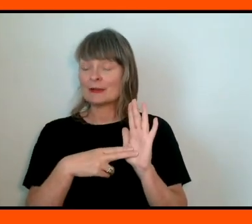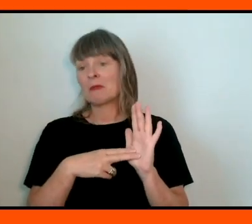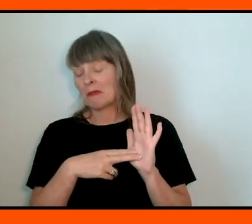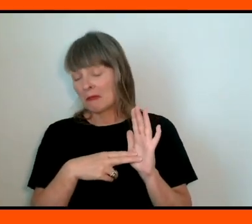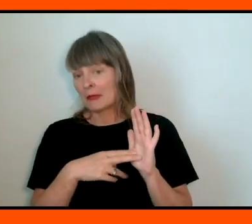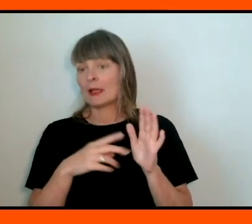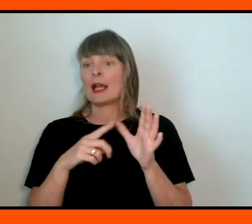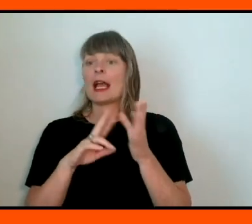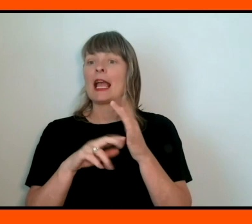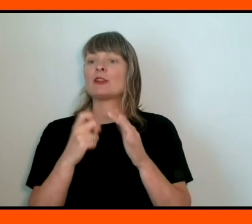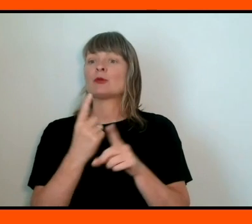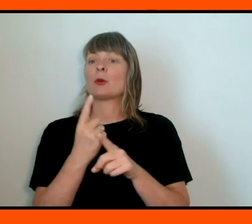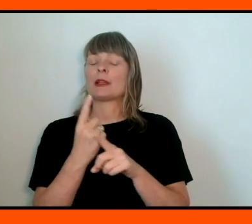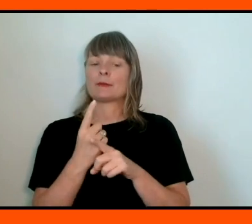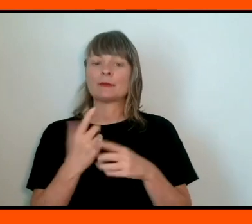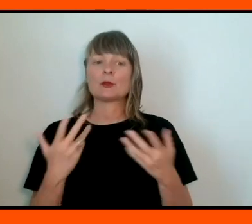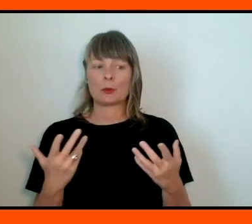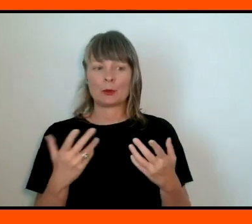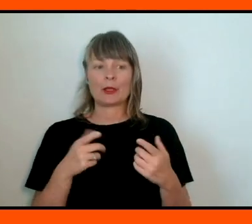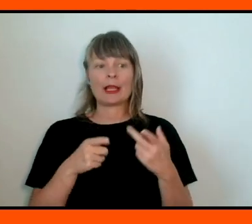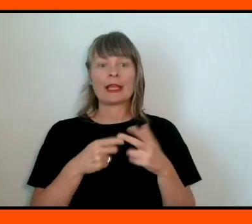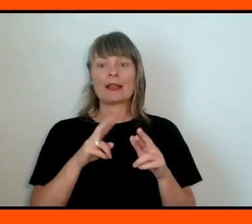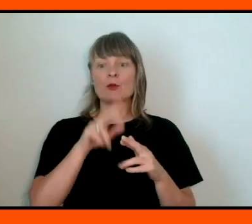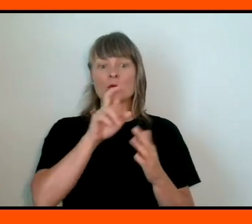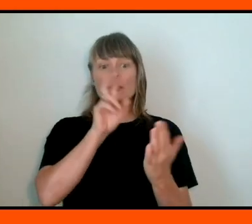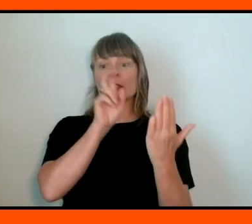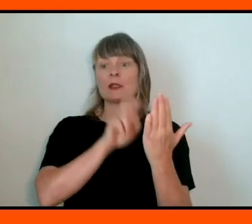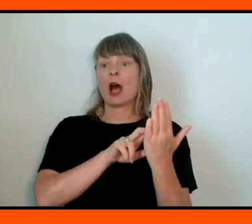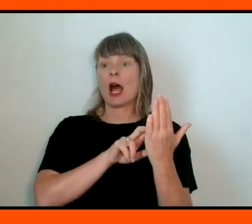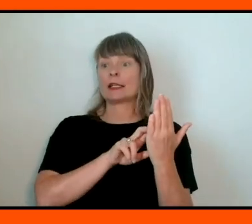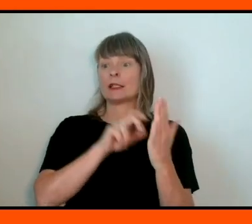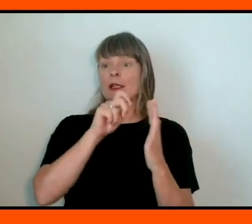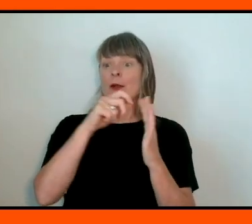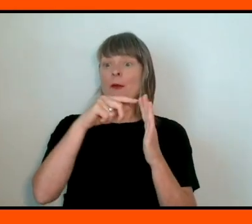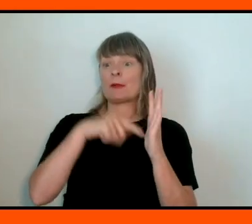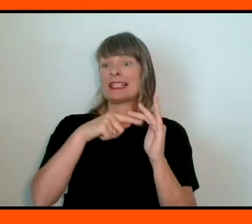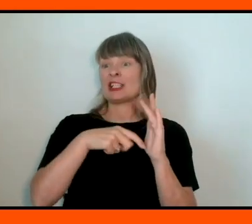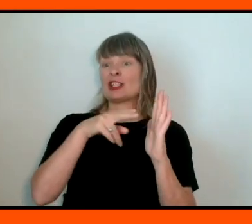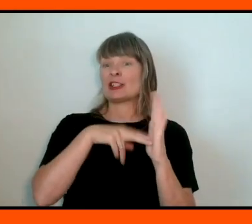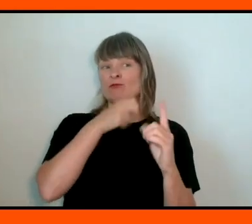in that situation would be to attach it to the submission. We mentioned earlier that you’ve got the ability